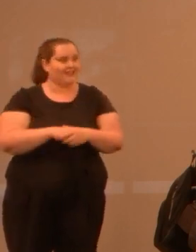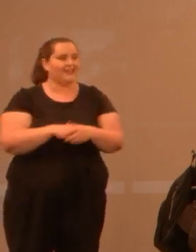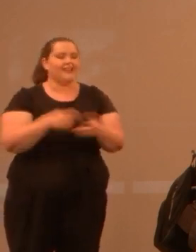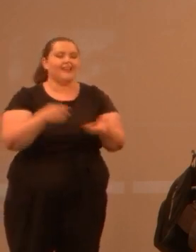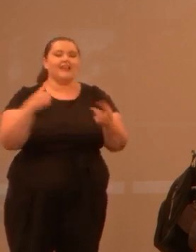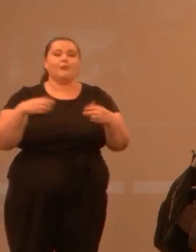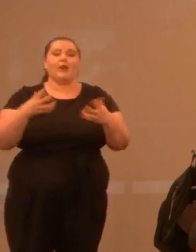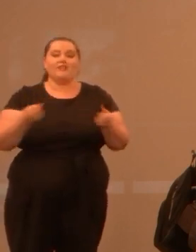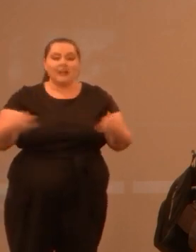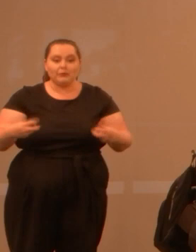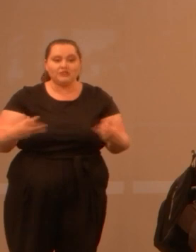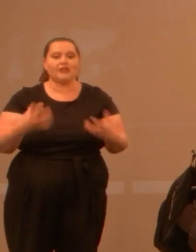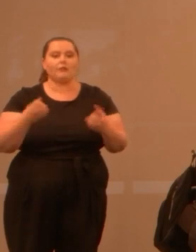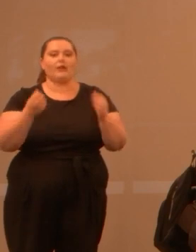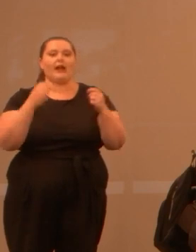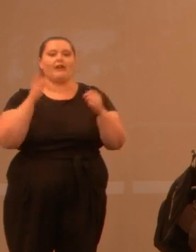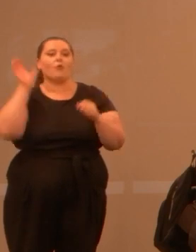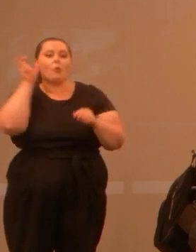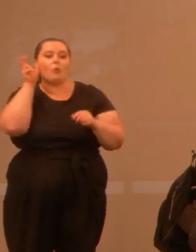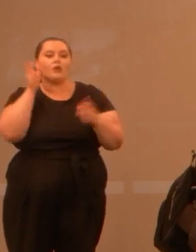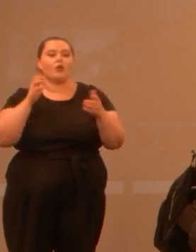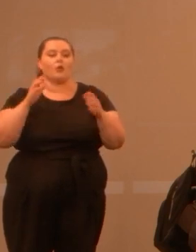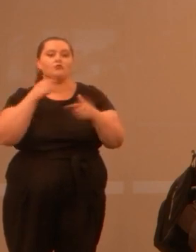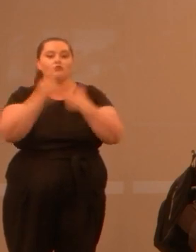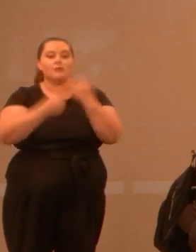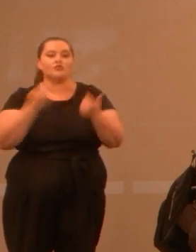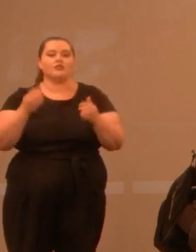we have audio description, we have our awesome Auslan interpreters and DAADA